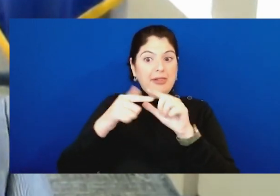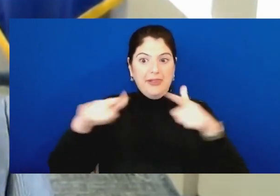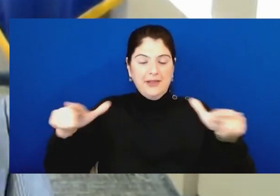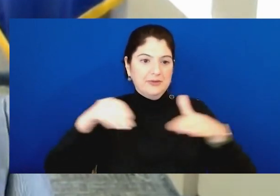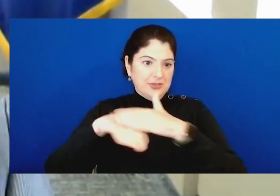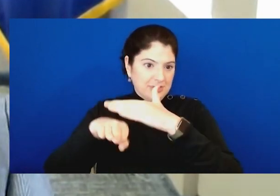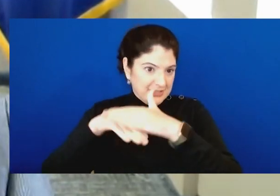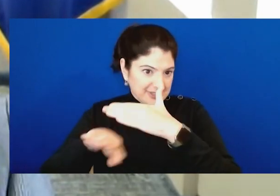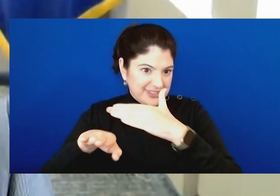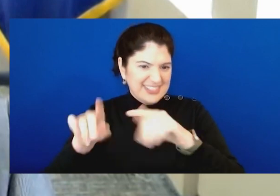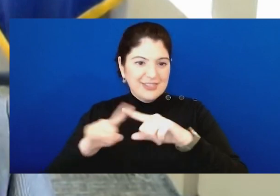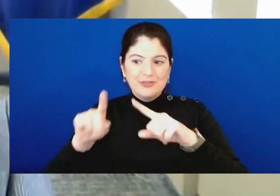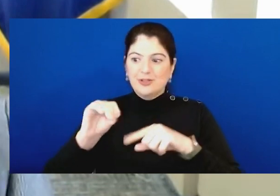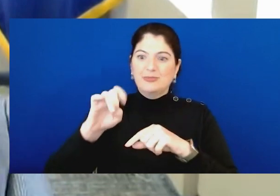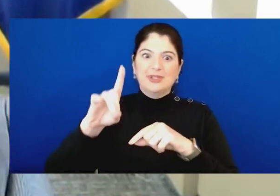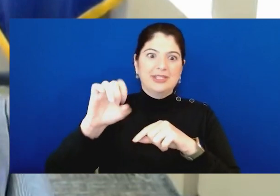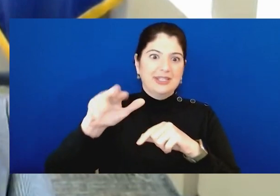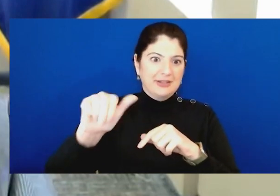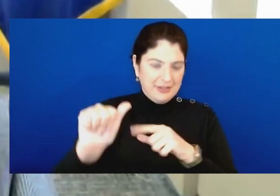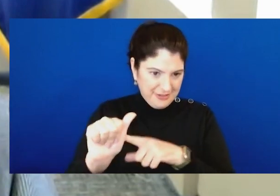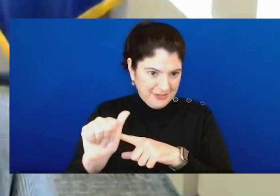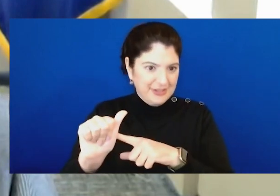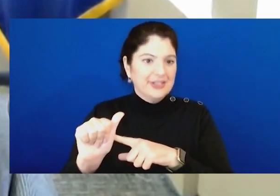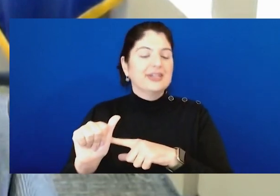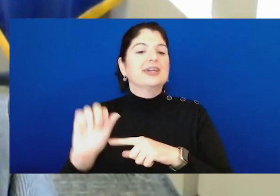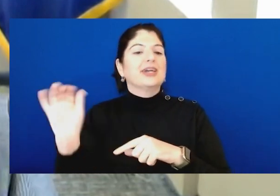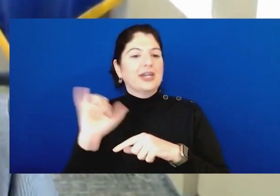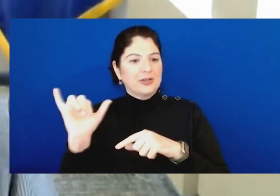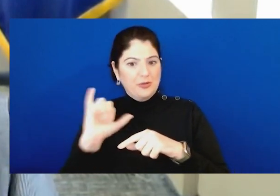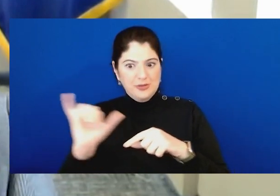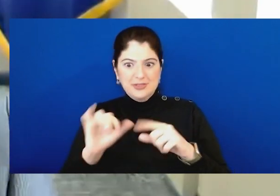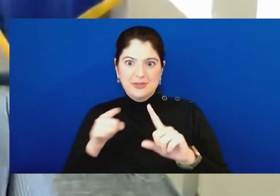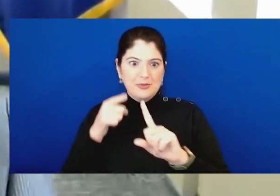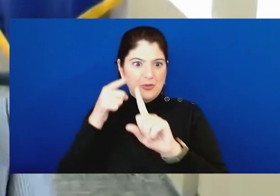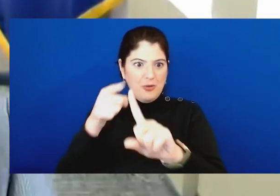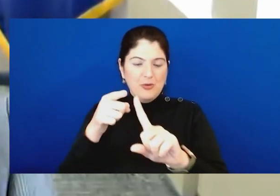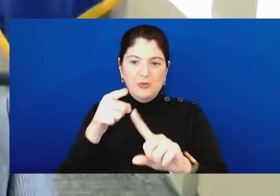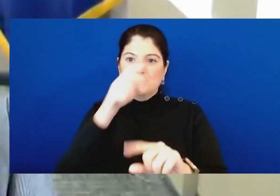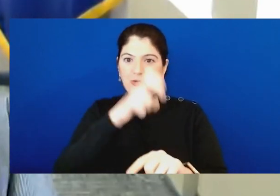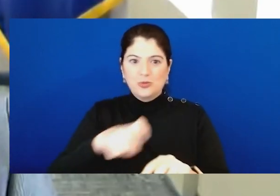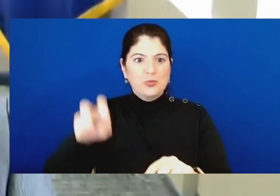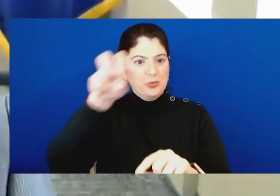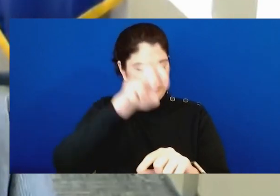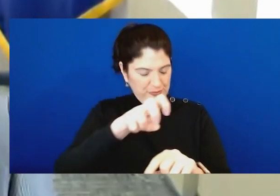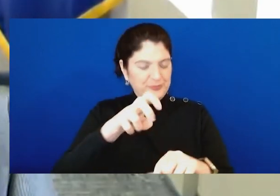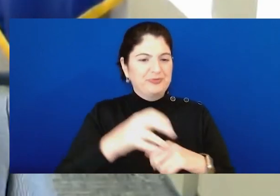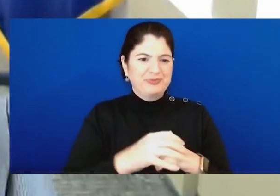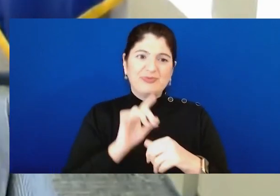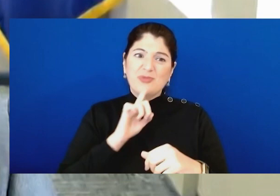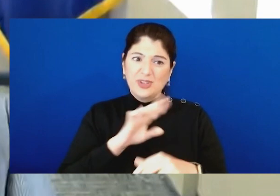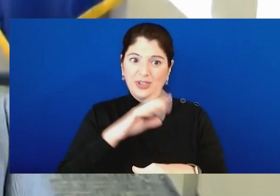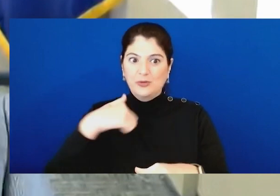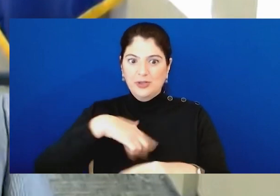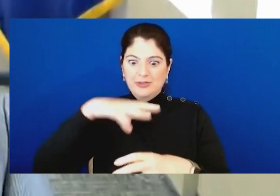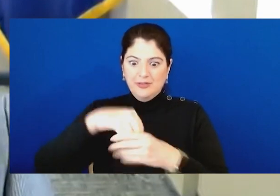and the work leading to this language access tour. We have done a lot together, but I know that there is a lot more to do